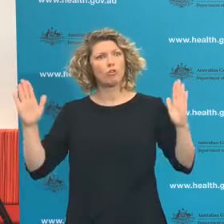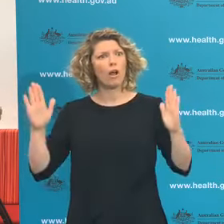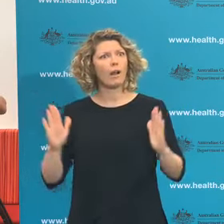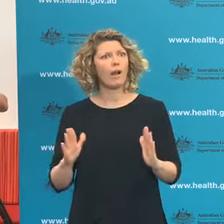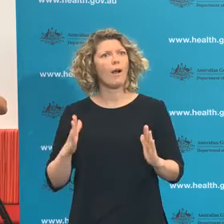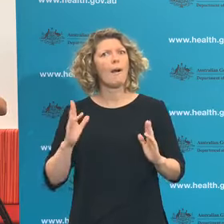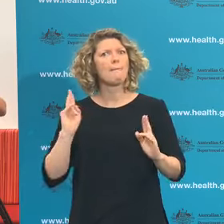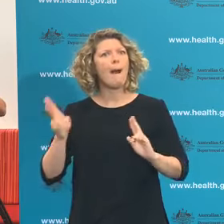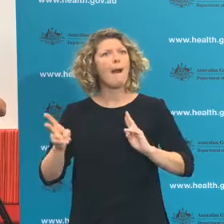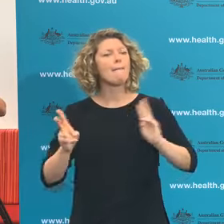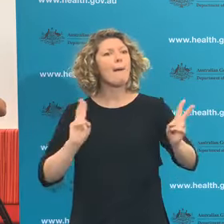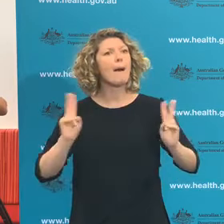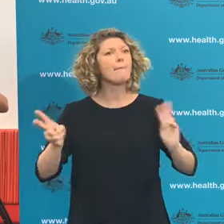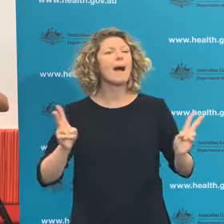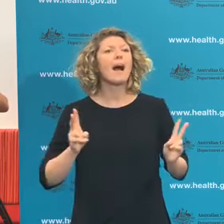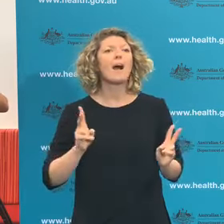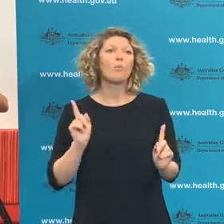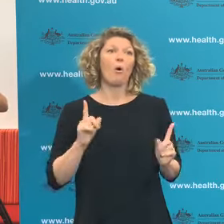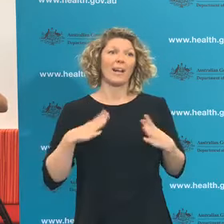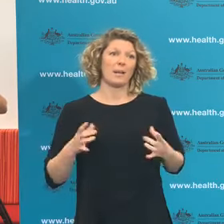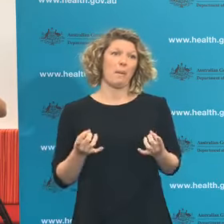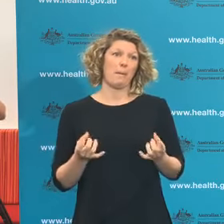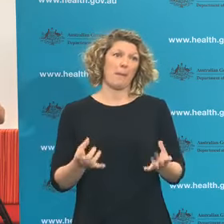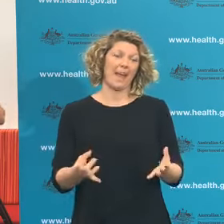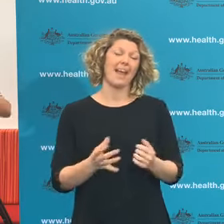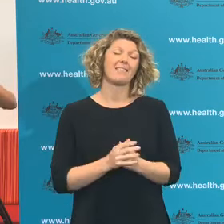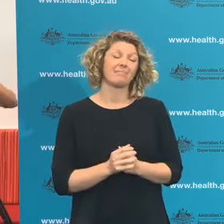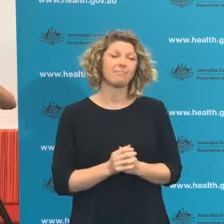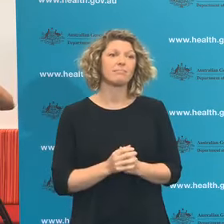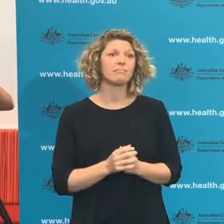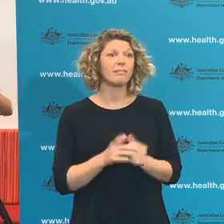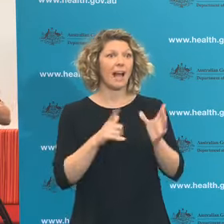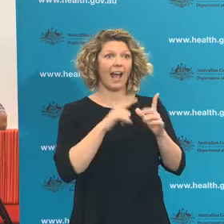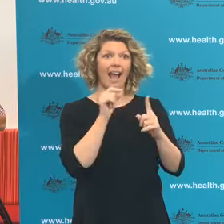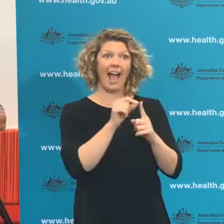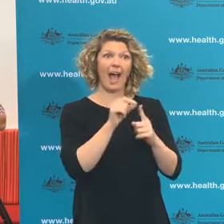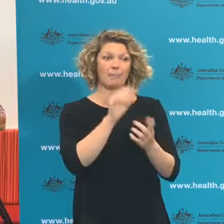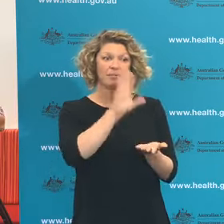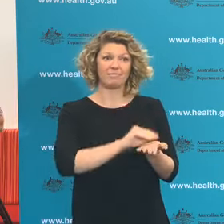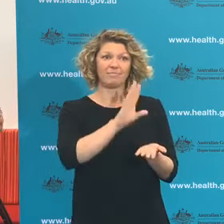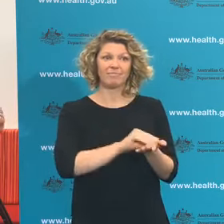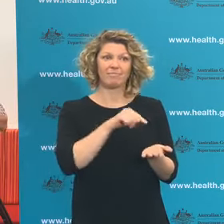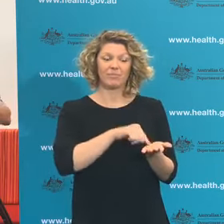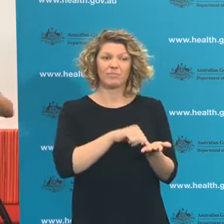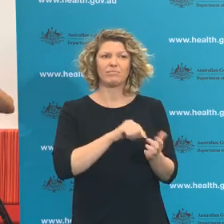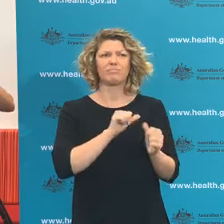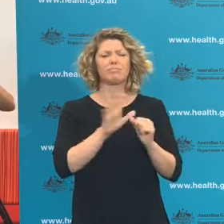is the app. Really really excited that over a million Australians downloaded it